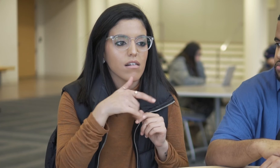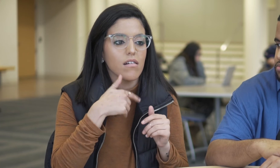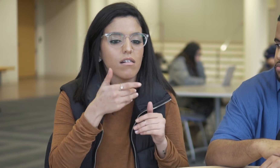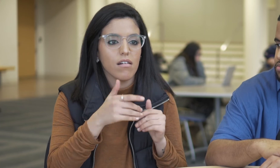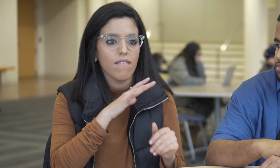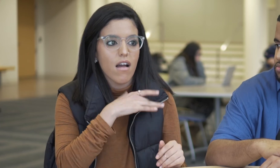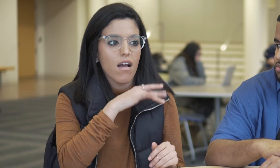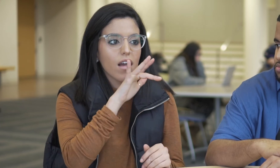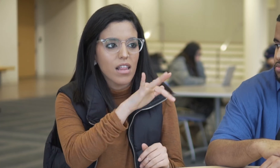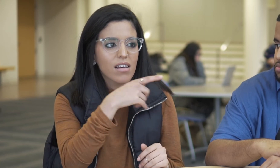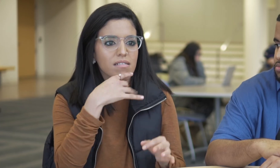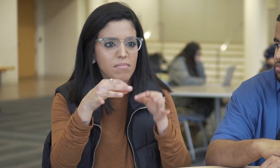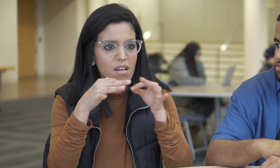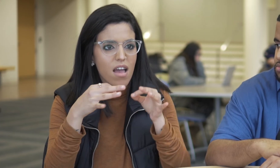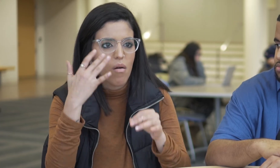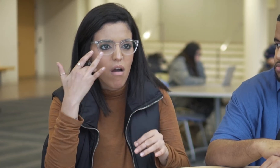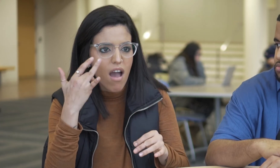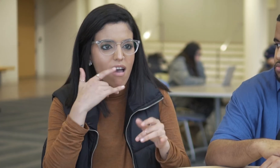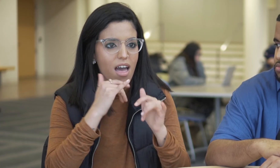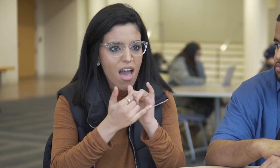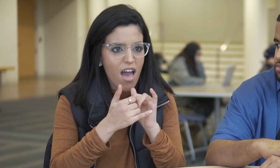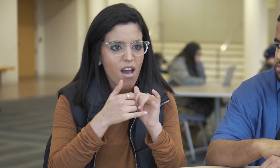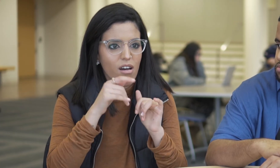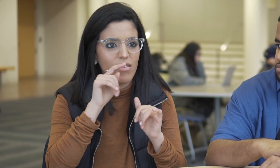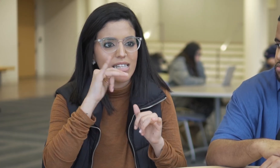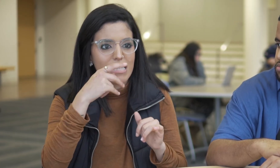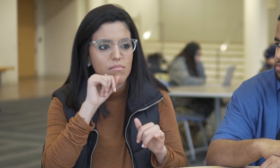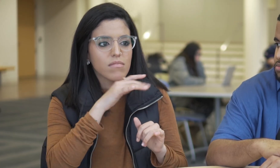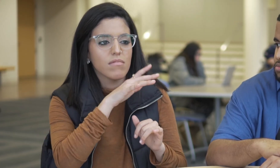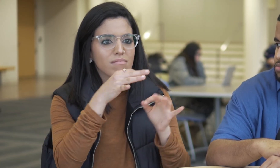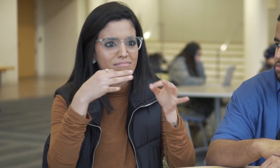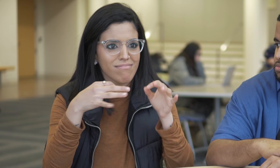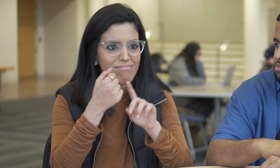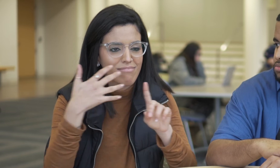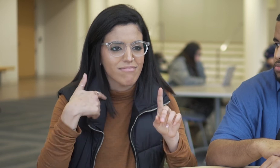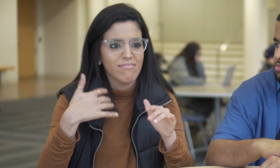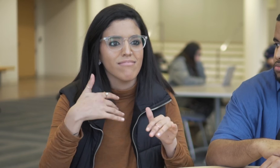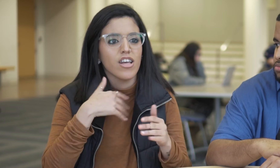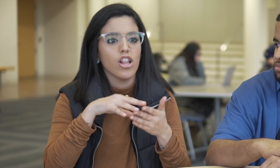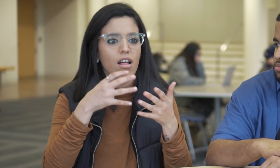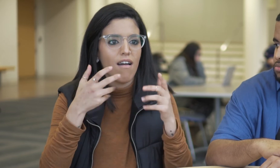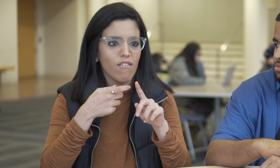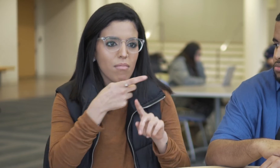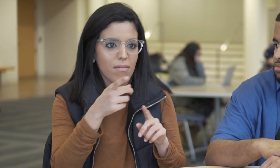As I clicked, they explained why, how, and tips. They explained the steps in detail. I’ve learned a lot from them.